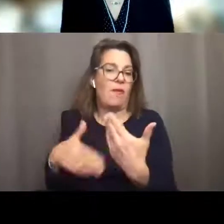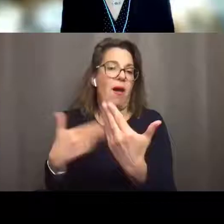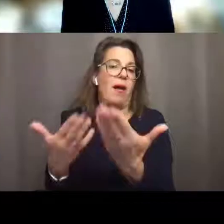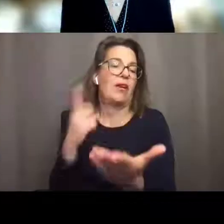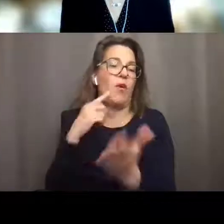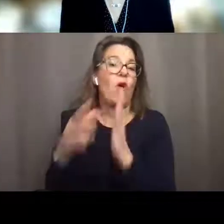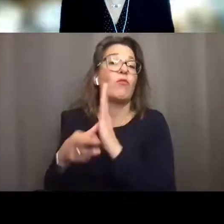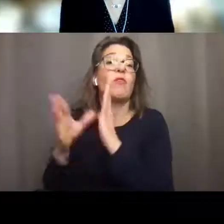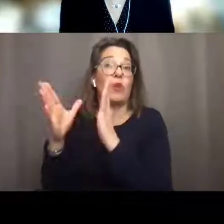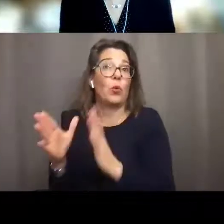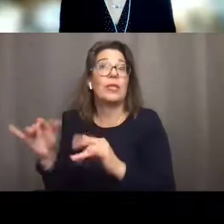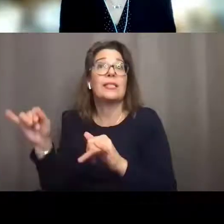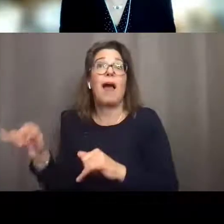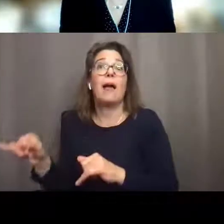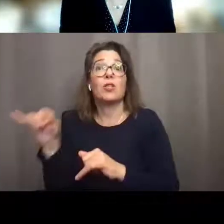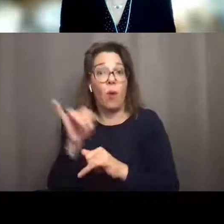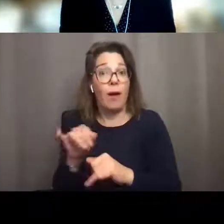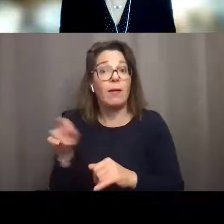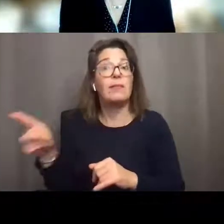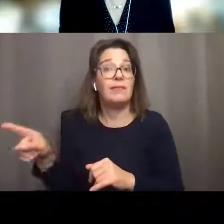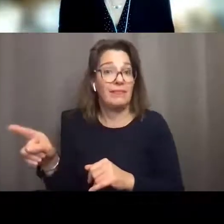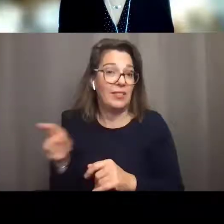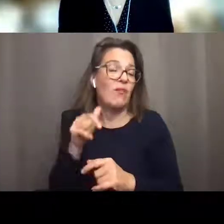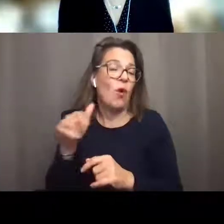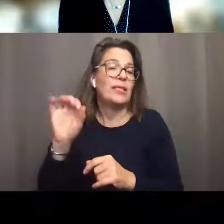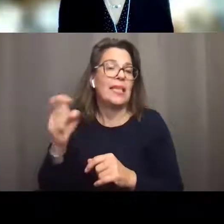as well, when it comes to sex as a biological variable.